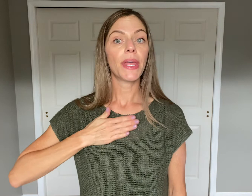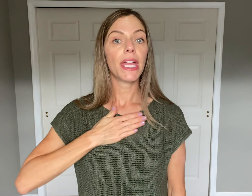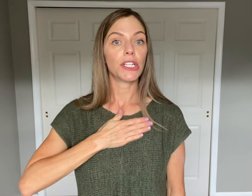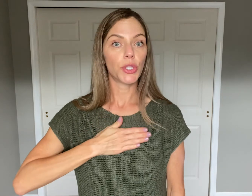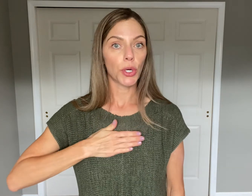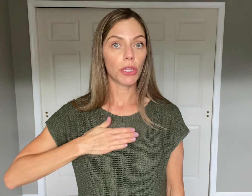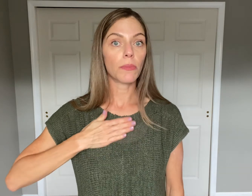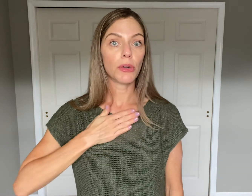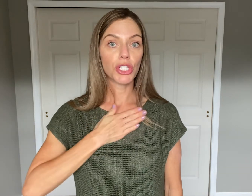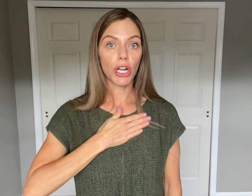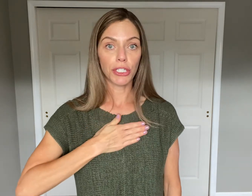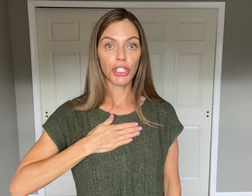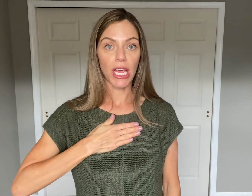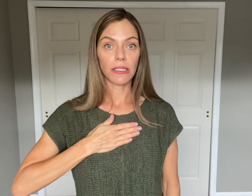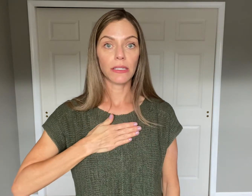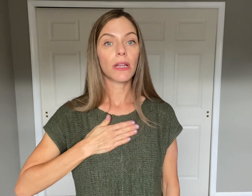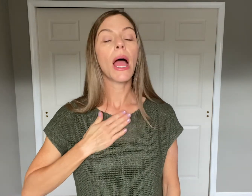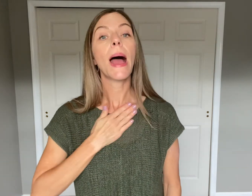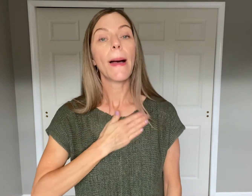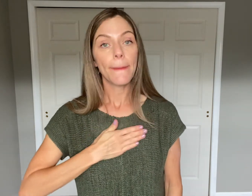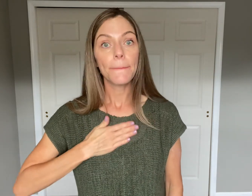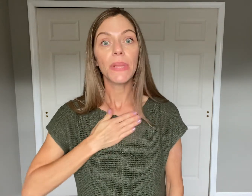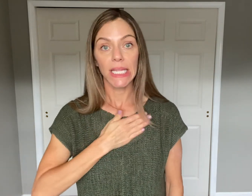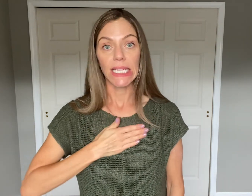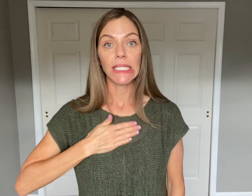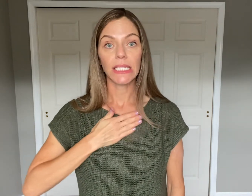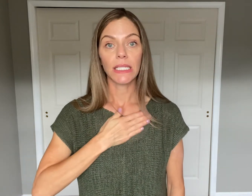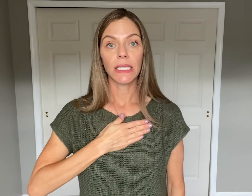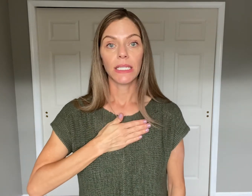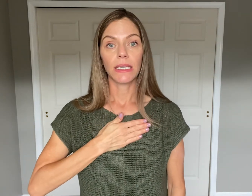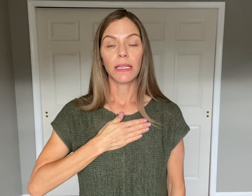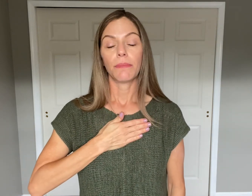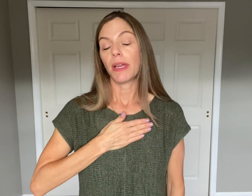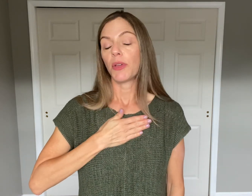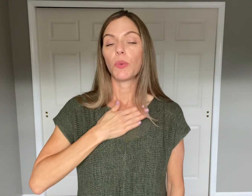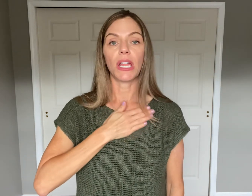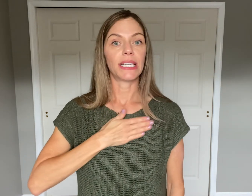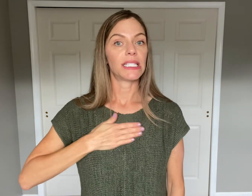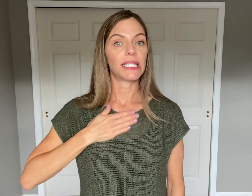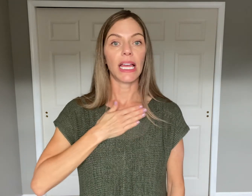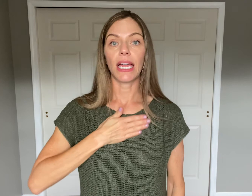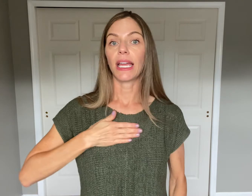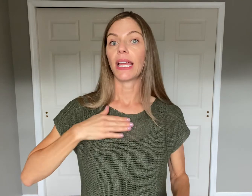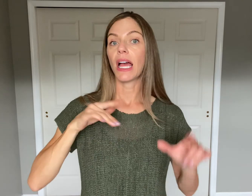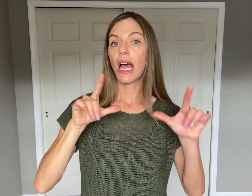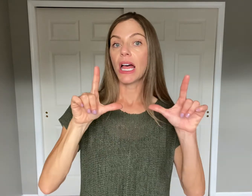in a circular motion on your chest. "Please" Maybe you would like to say: